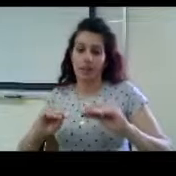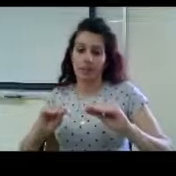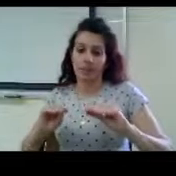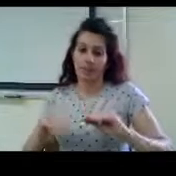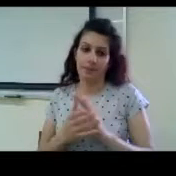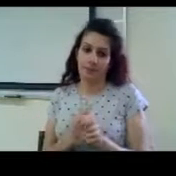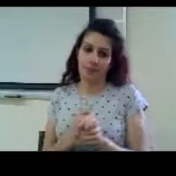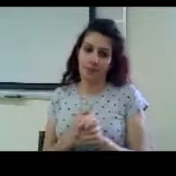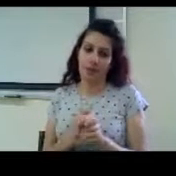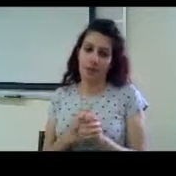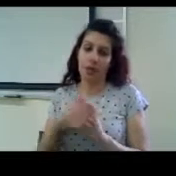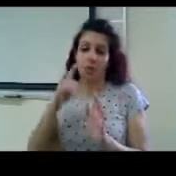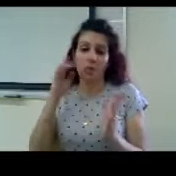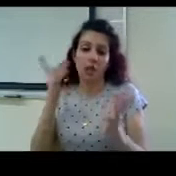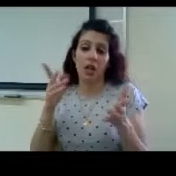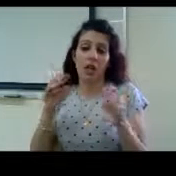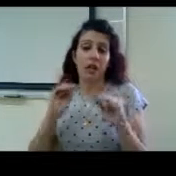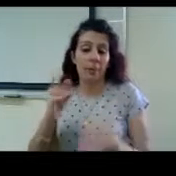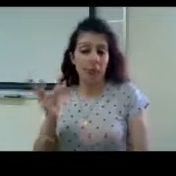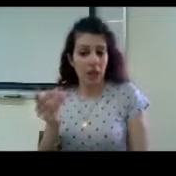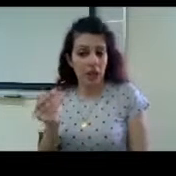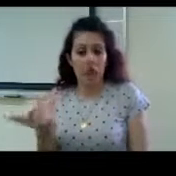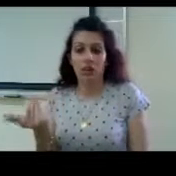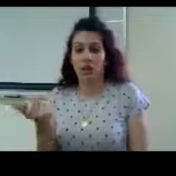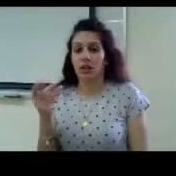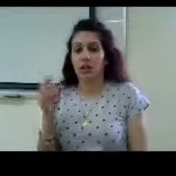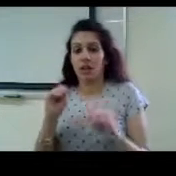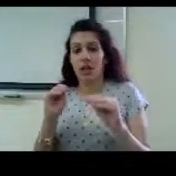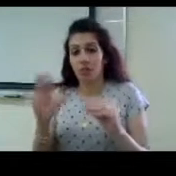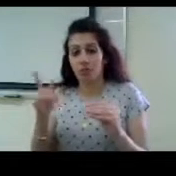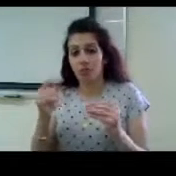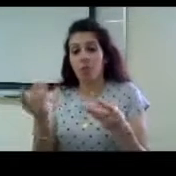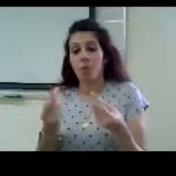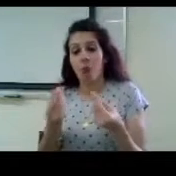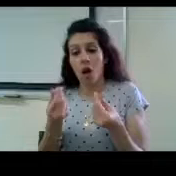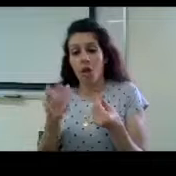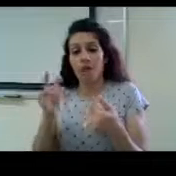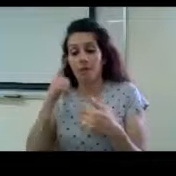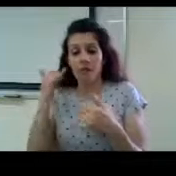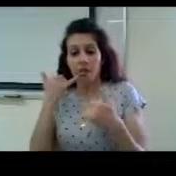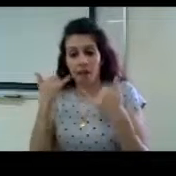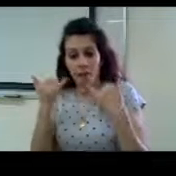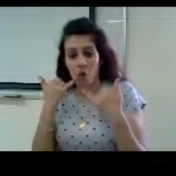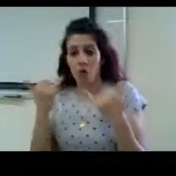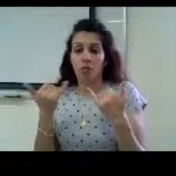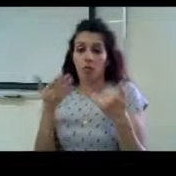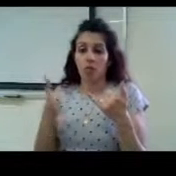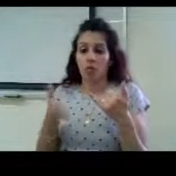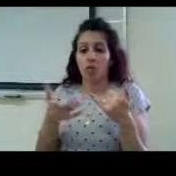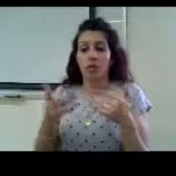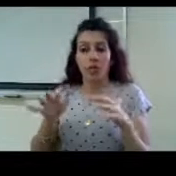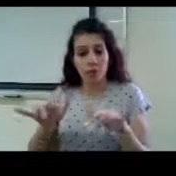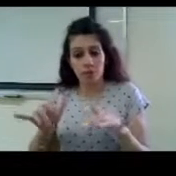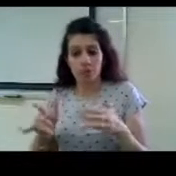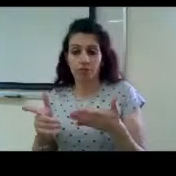regulations utilizing community-based inclusive development workforce health